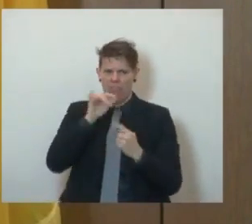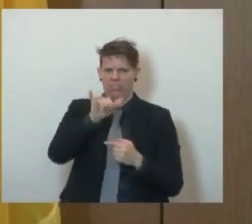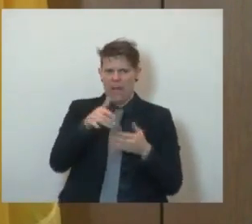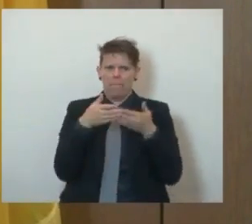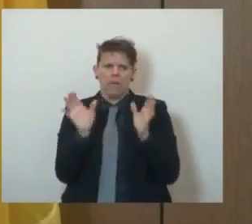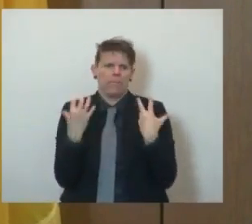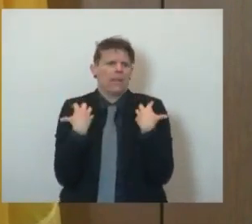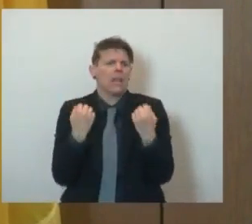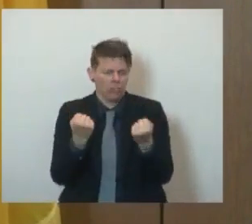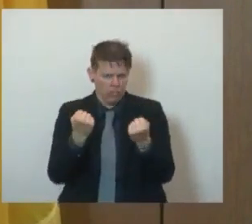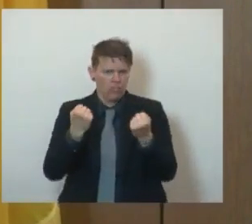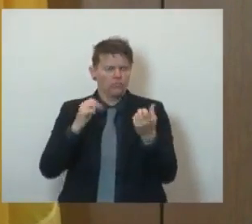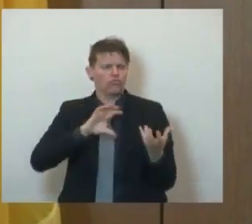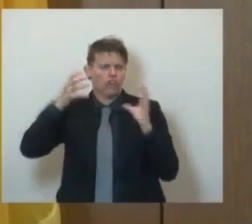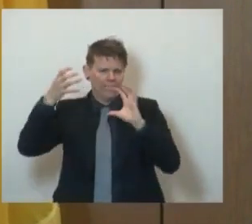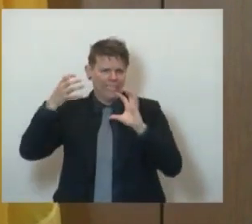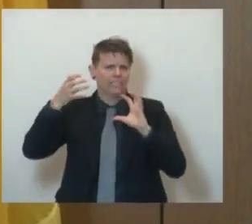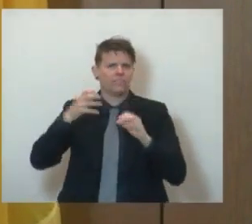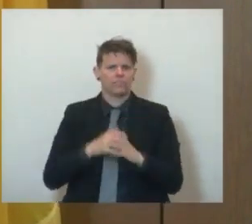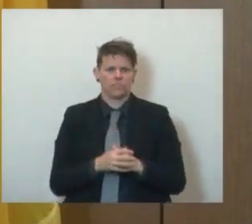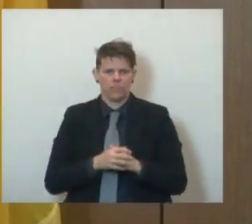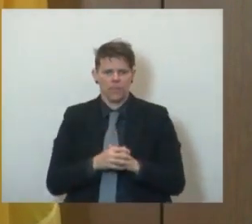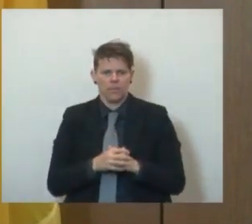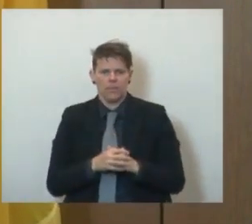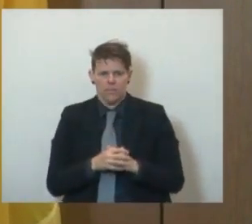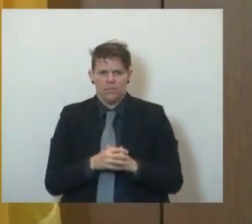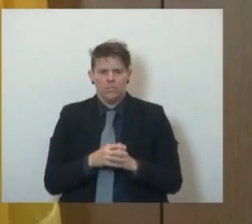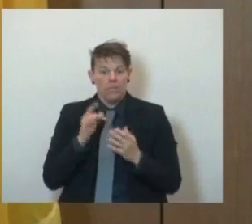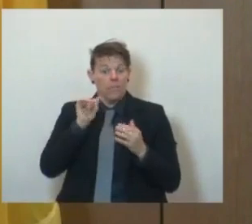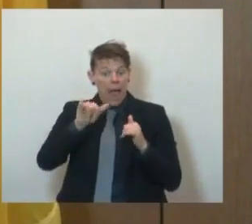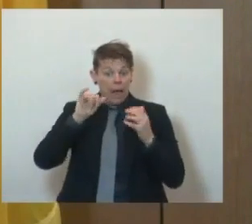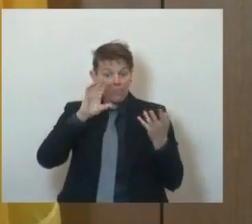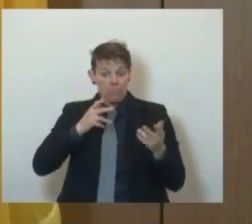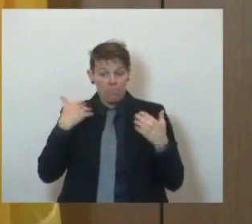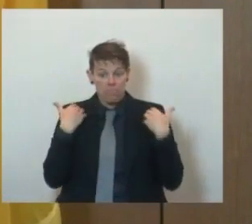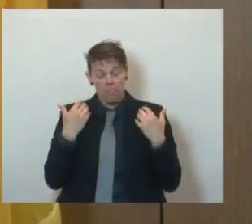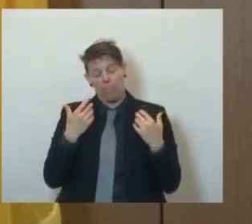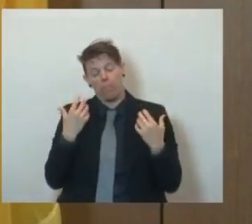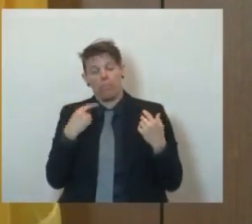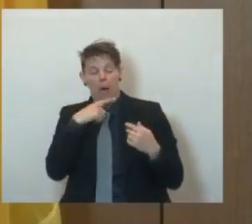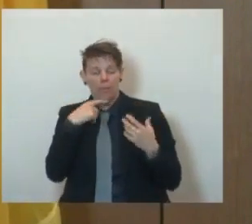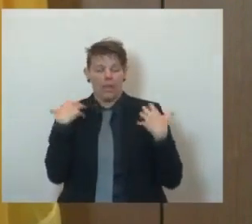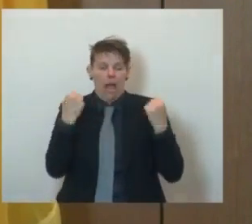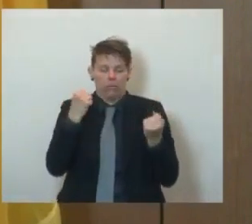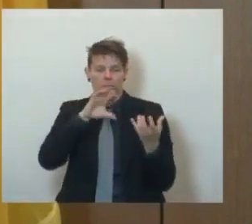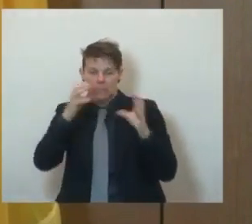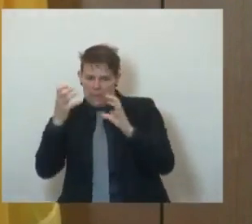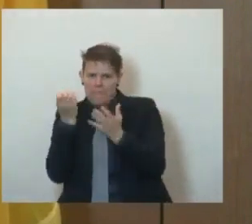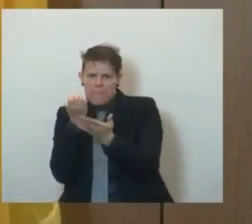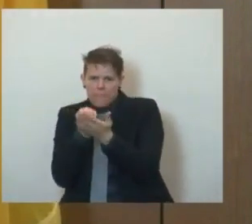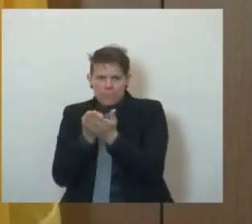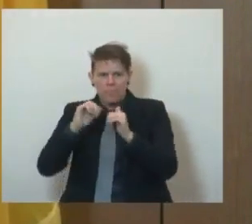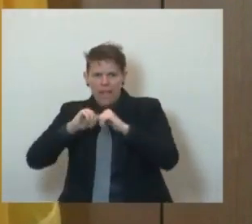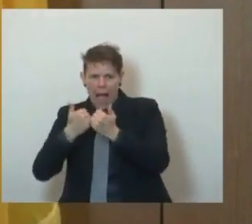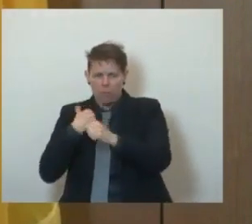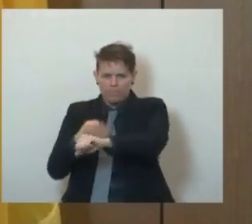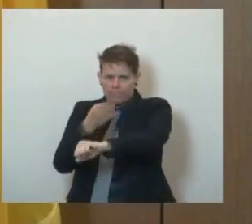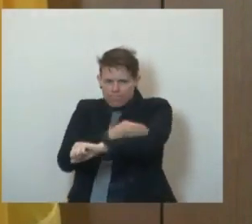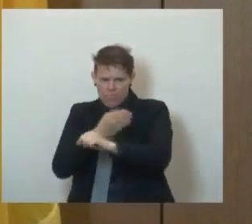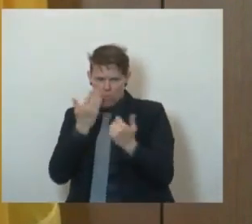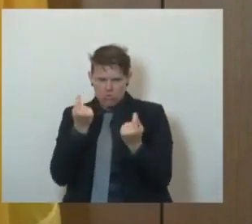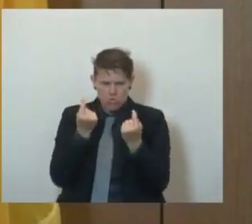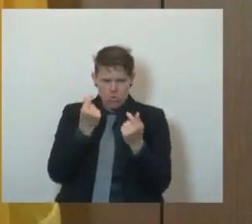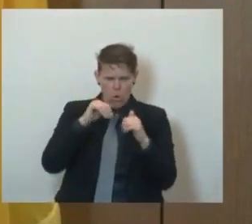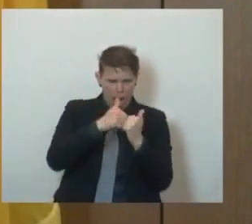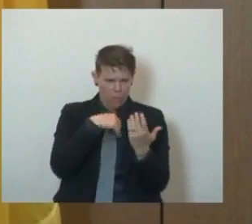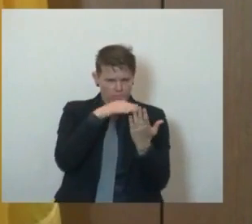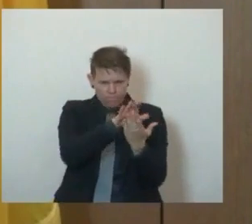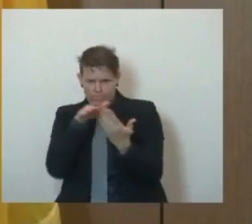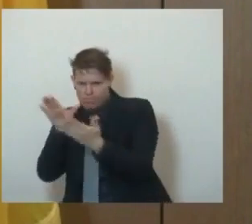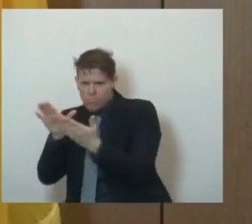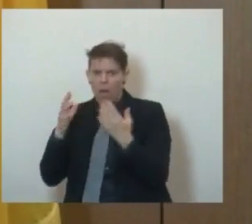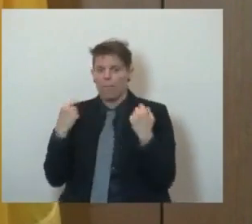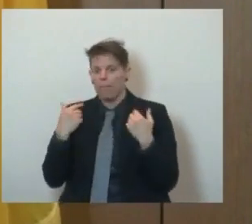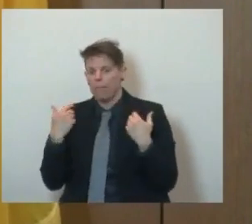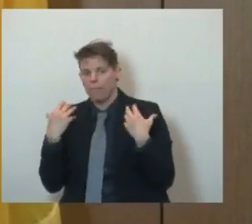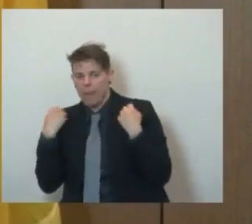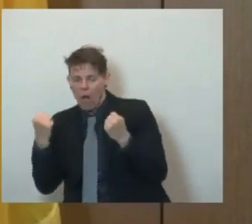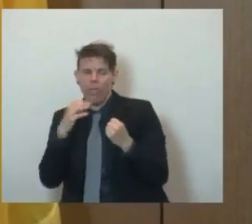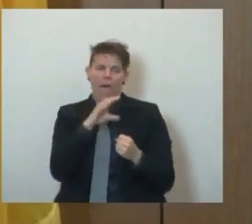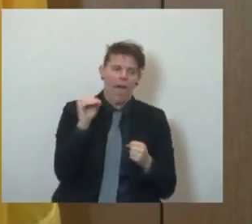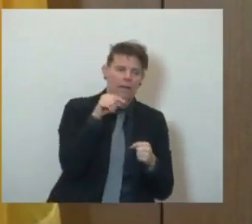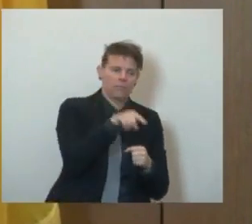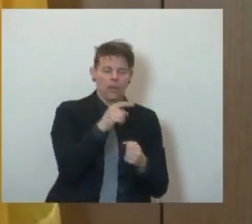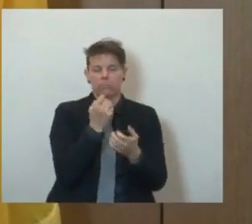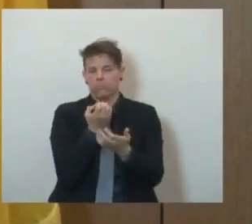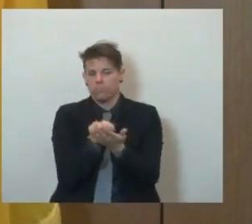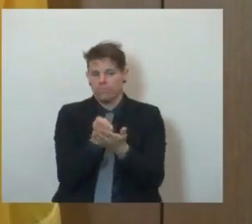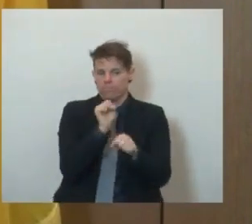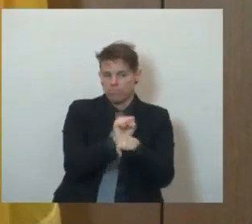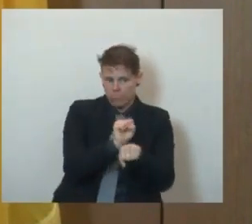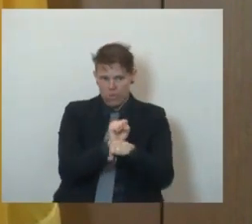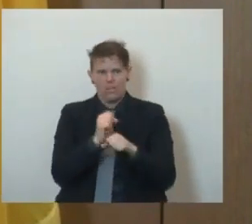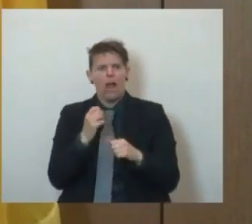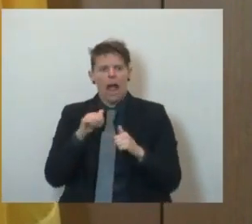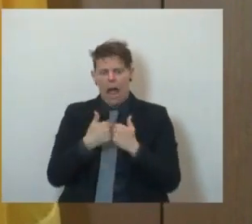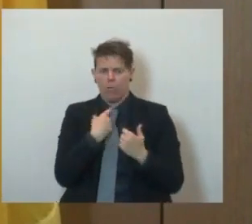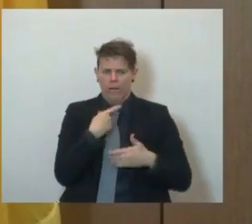WE’RE GOING TO TALK ABOUT THOSE SPECIFICS TODAY THAT THIS PUBLIC HEALTH CRISIS HAS ALSO BECOME AN ECONOMIC CRISIS AND THERE IS GREAT URGENCY TO BE ABLE TO ADDRESS BOTH AND I BELIEVE THAT